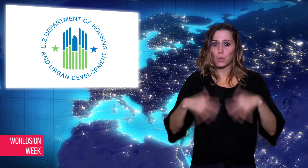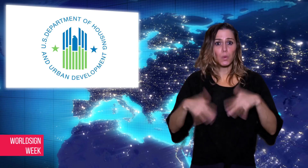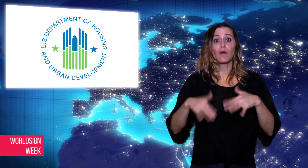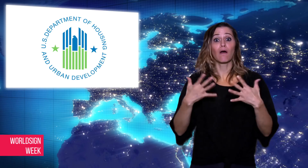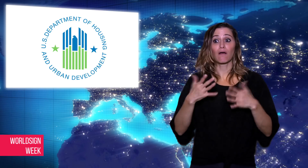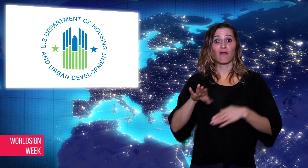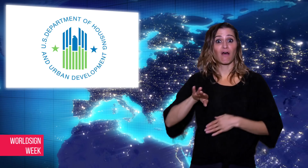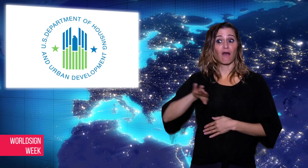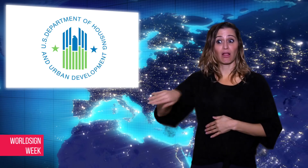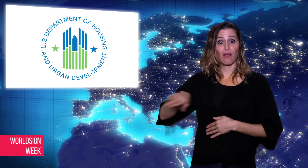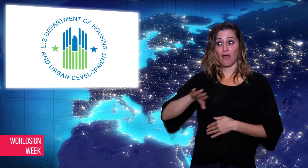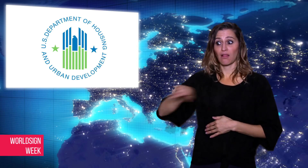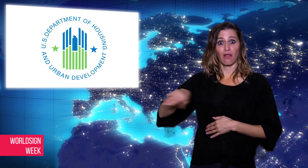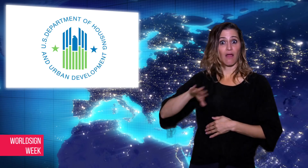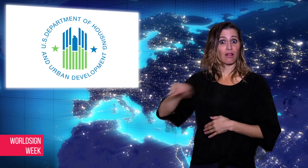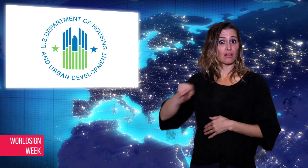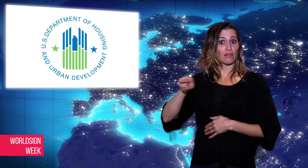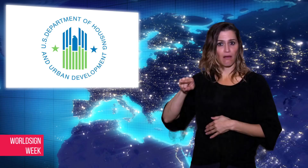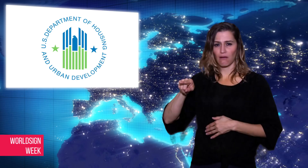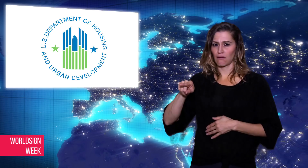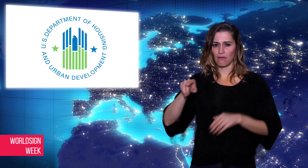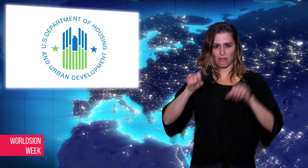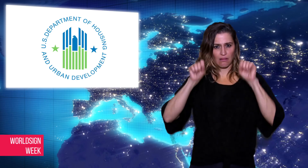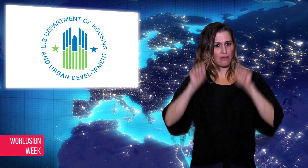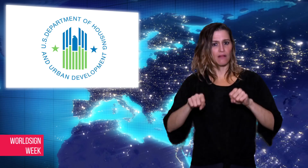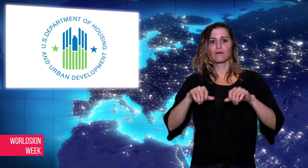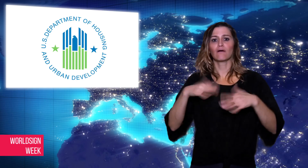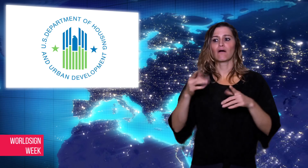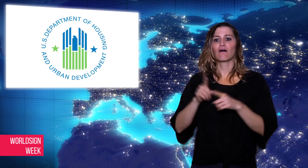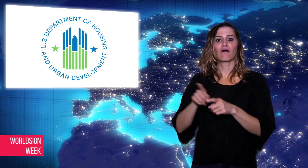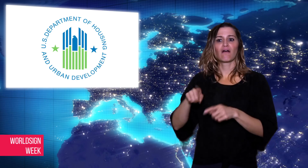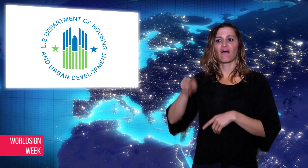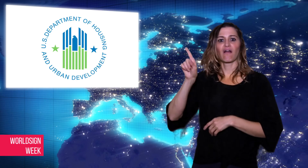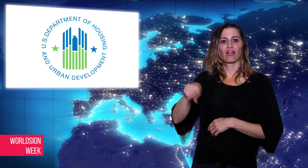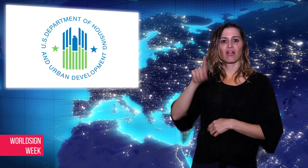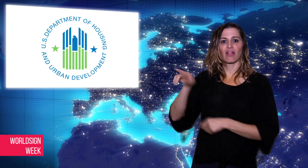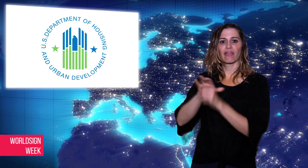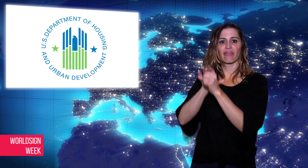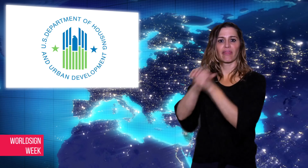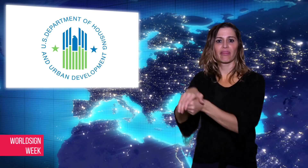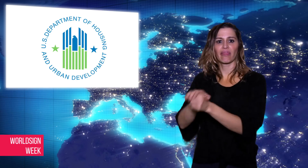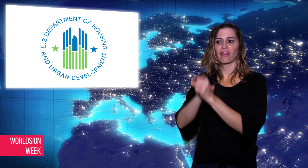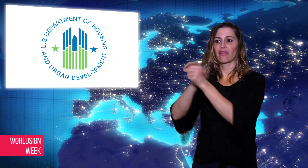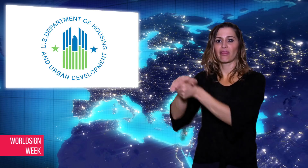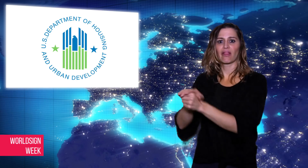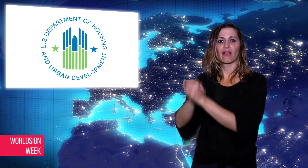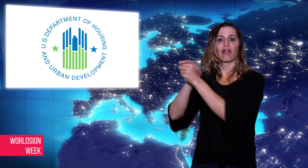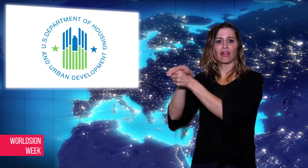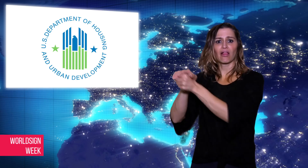housing - and are left out. “When